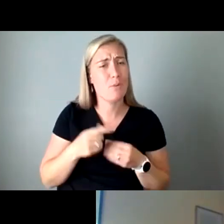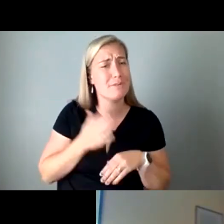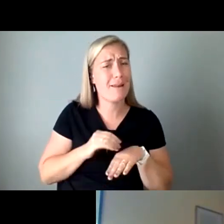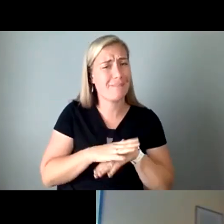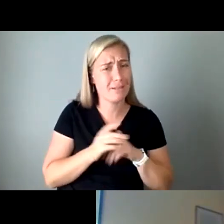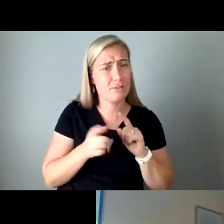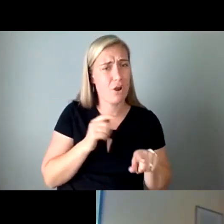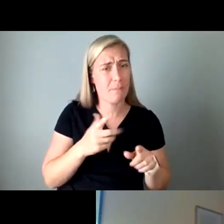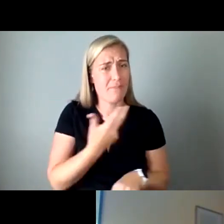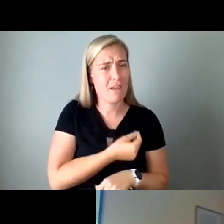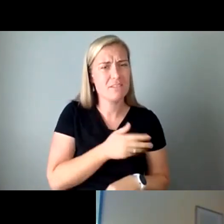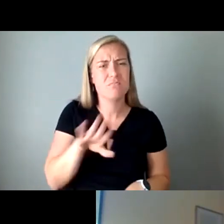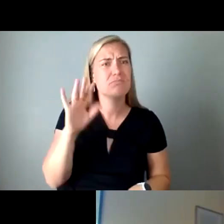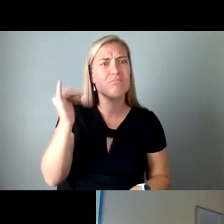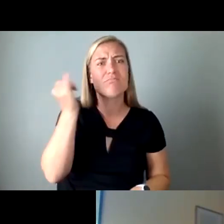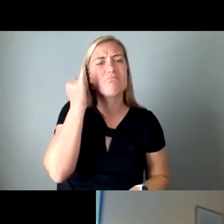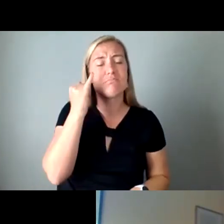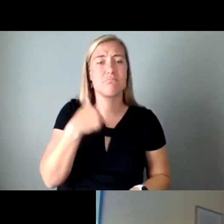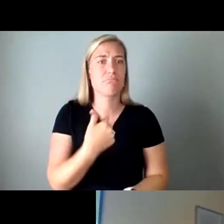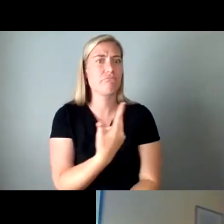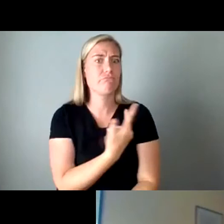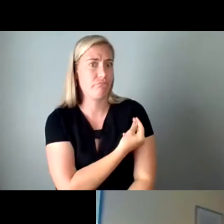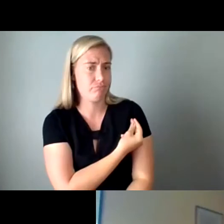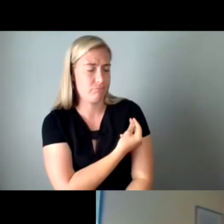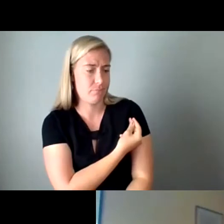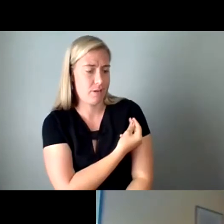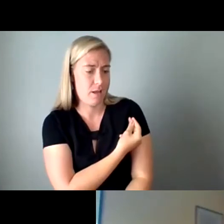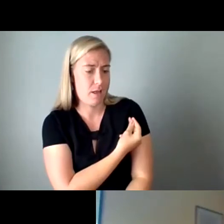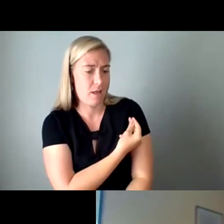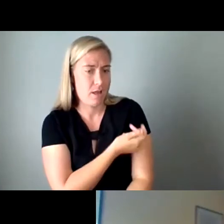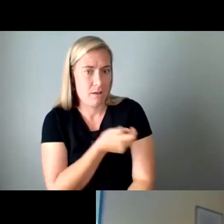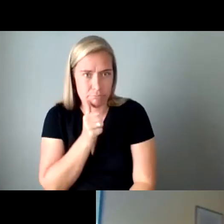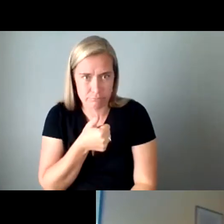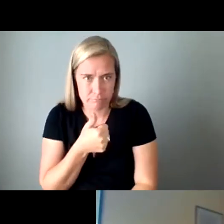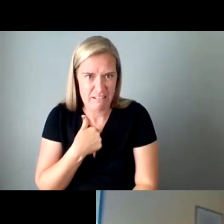So what happens if I get vaccinated and then I have some side effects and I'm not feeling well?